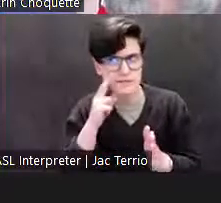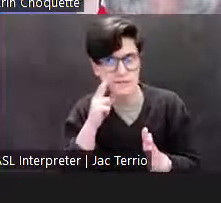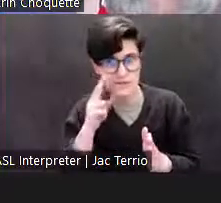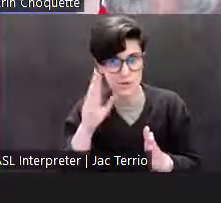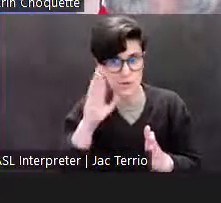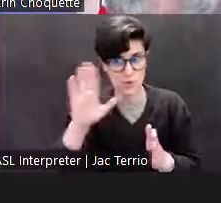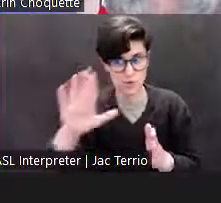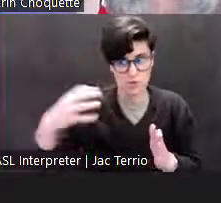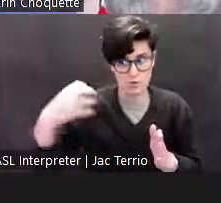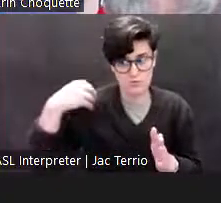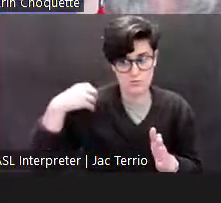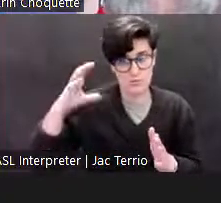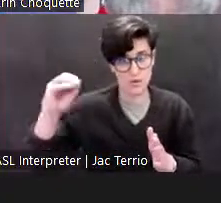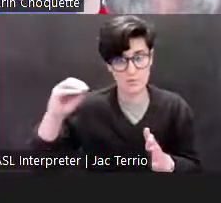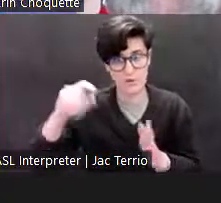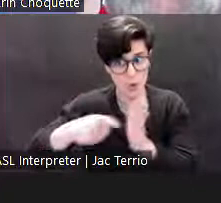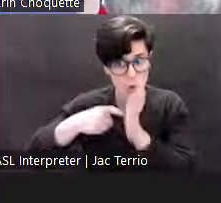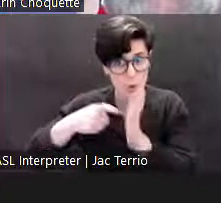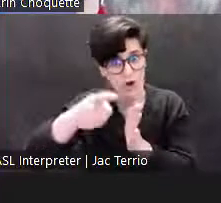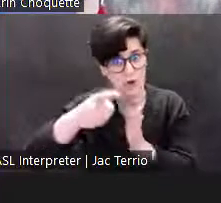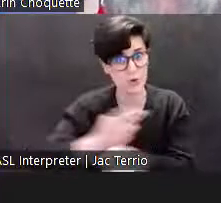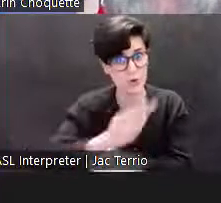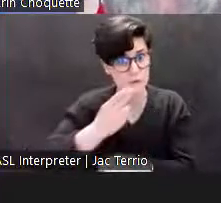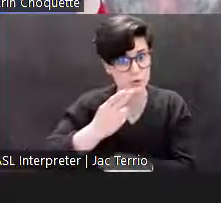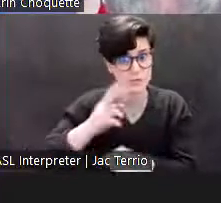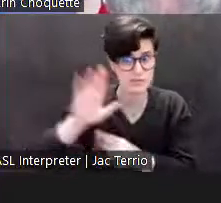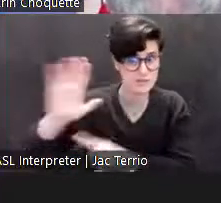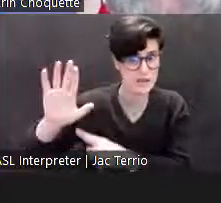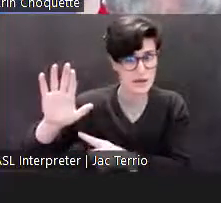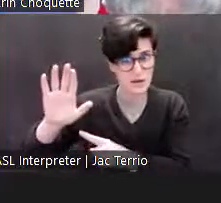provided paid time off. 15:51:01 And what are the rules, and in particular,